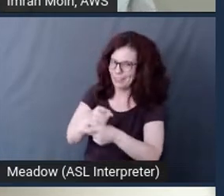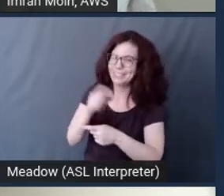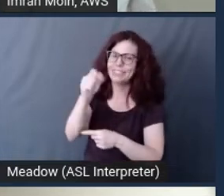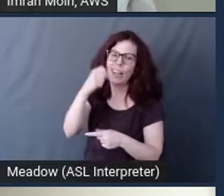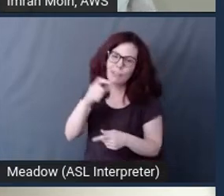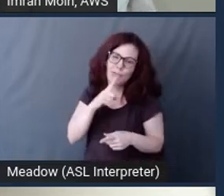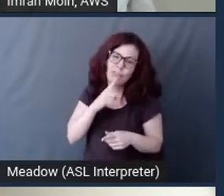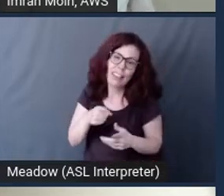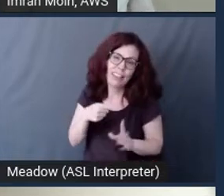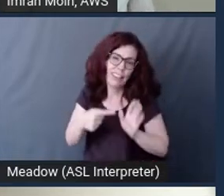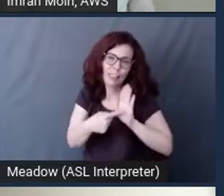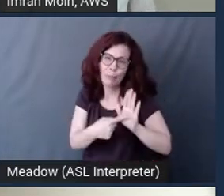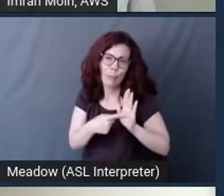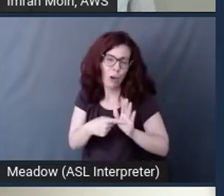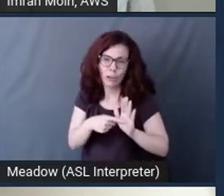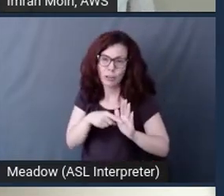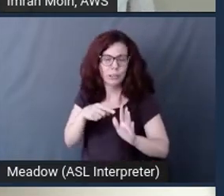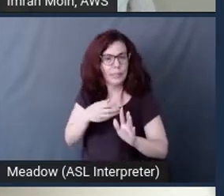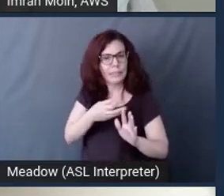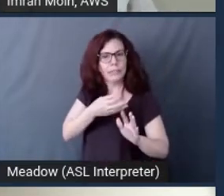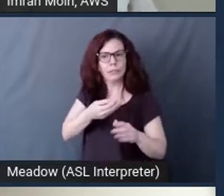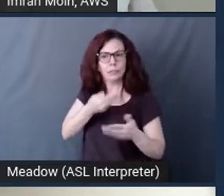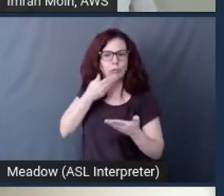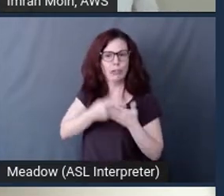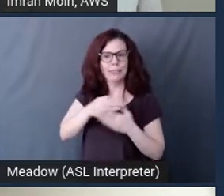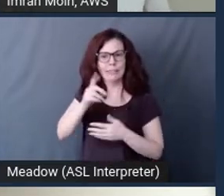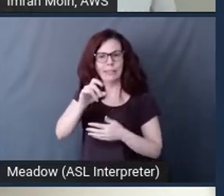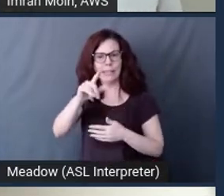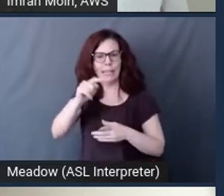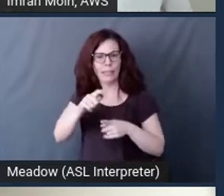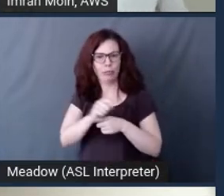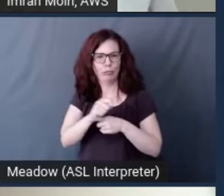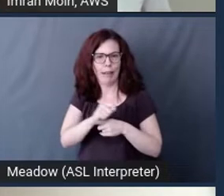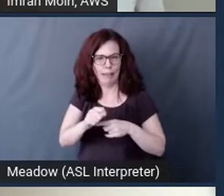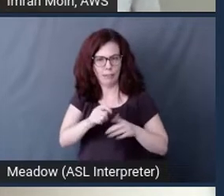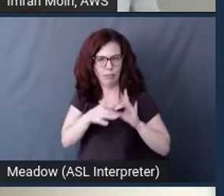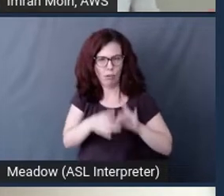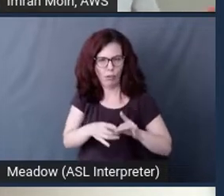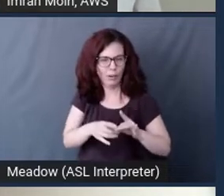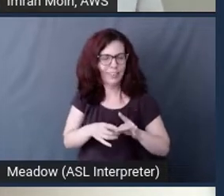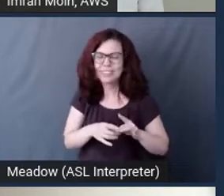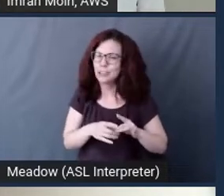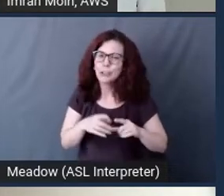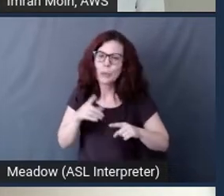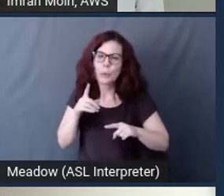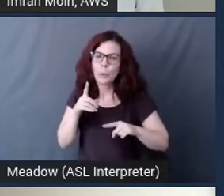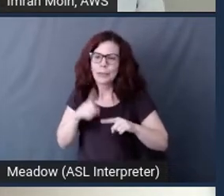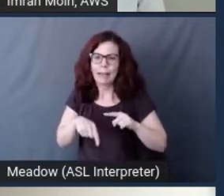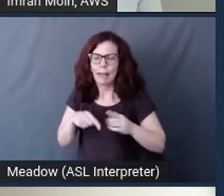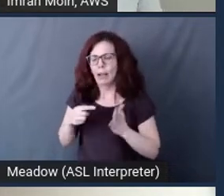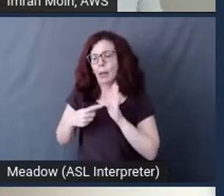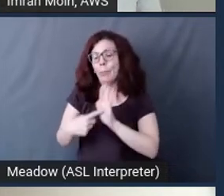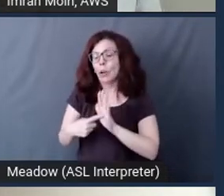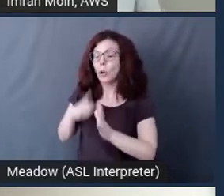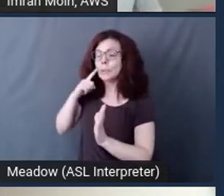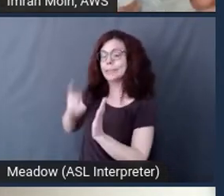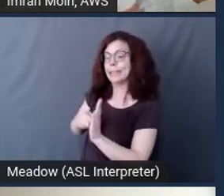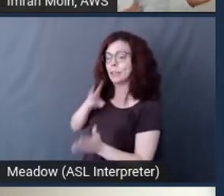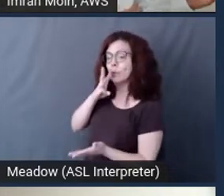the model is only as good as the data you train it on. At the end of the day, you can't take a model that detects water bottles and try to use it